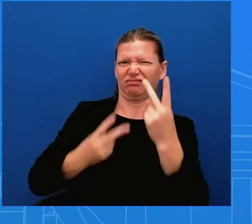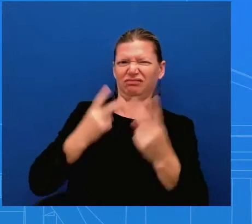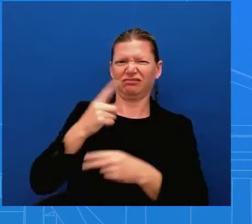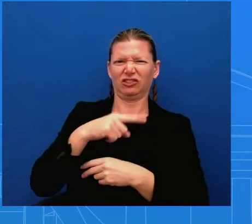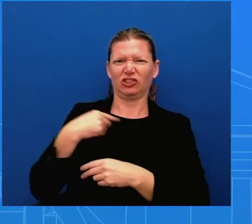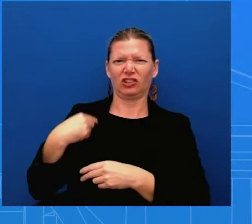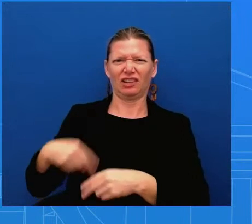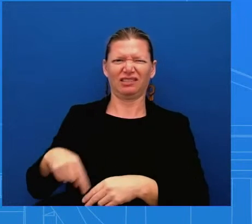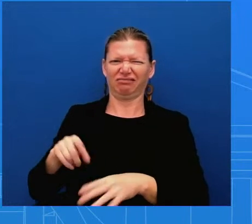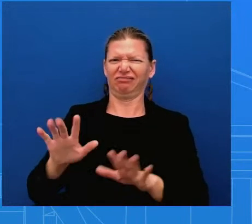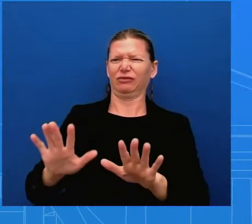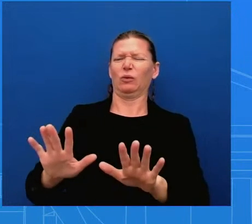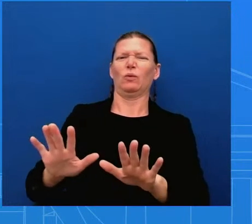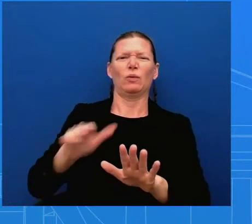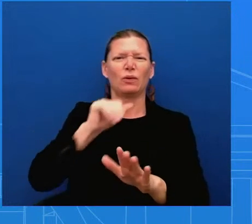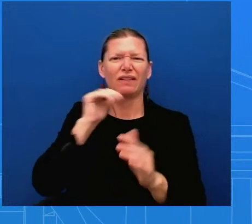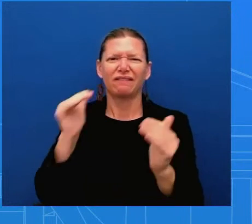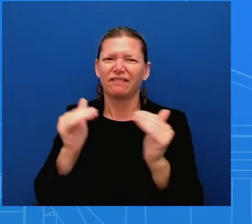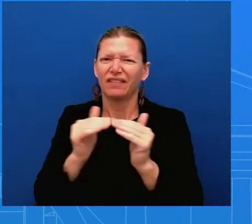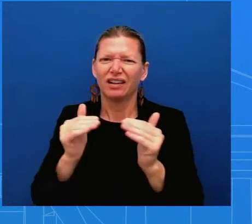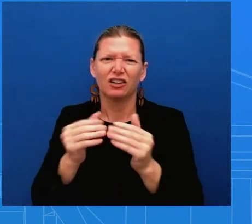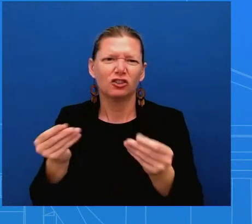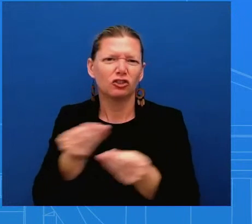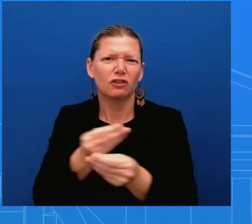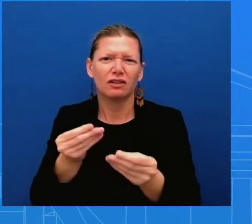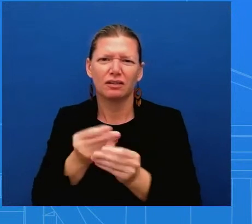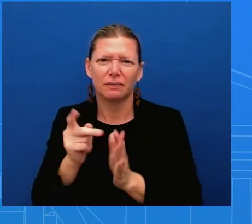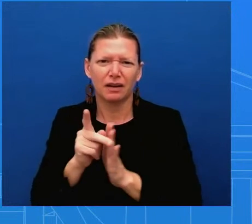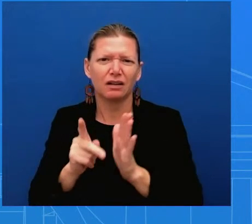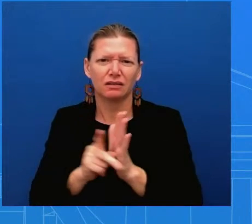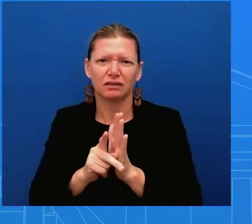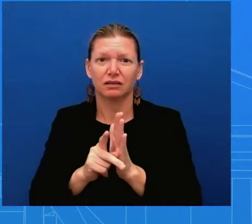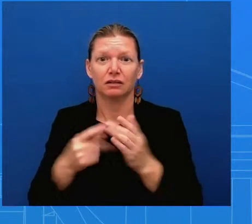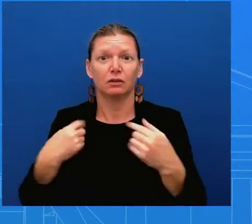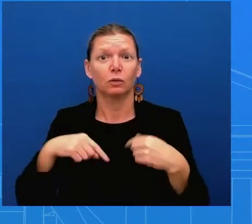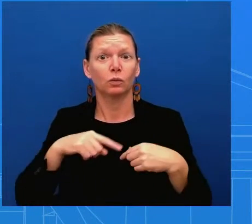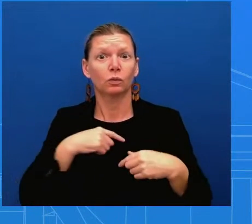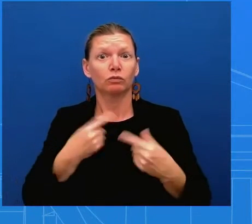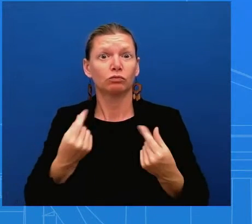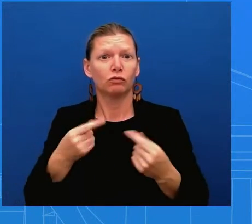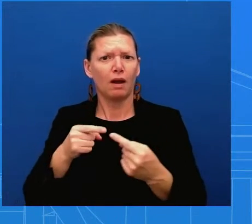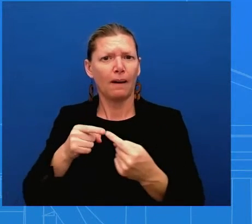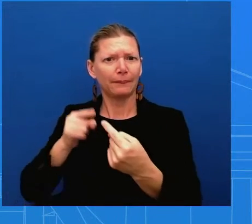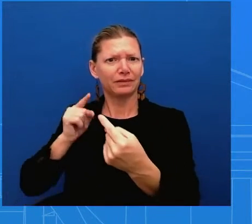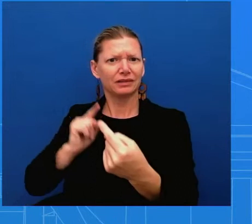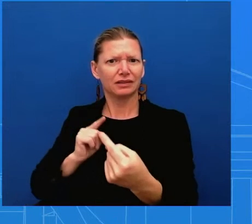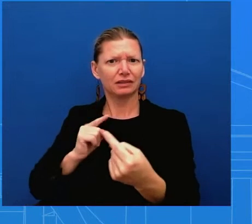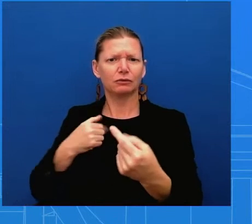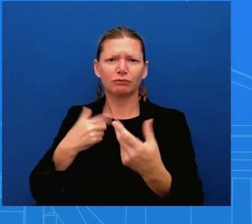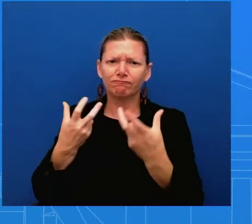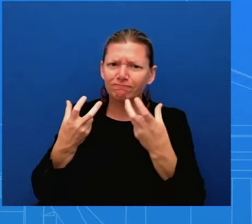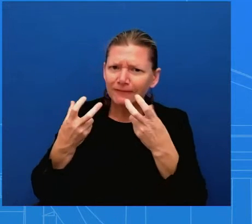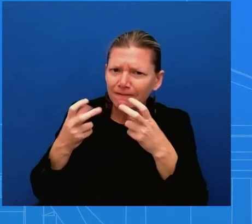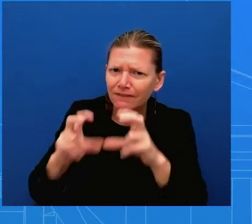And what we have tried to do is invest in our Invest in America agenda -- is 3- -- $860 billion invested by the private sector